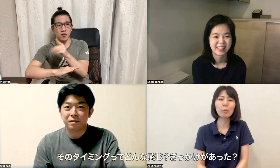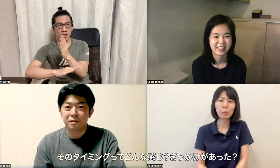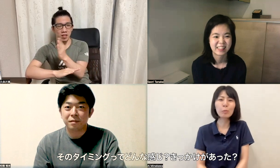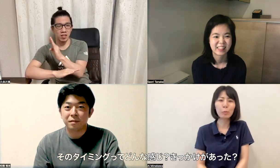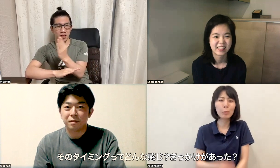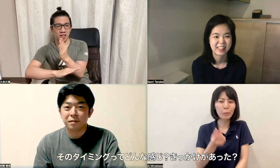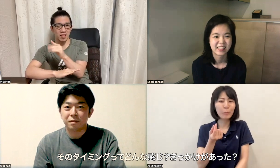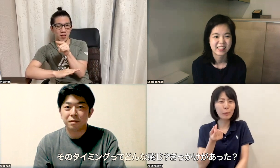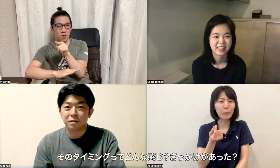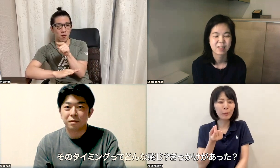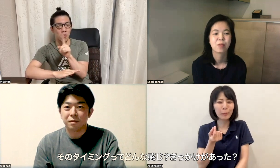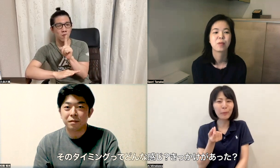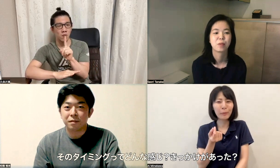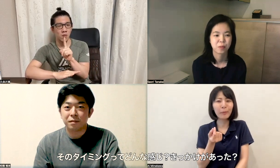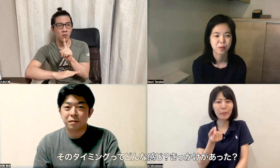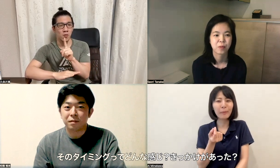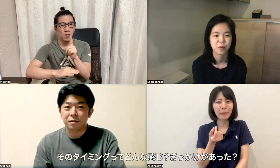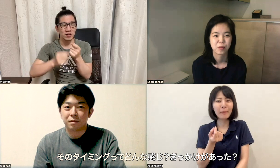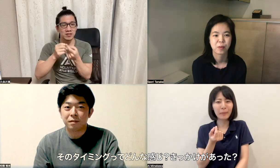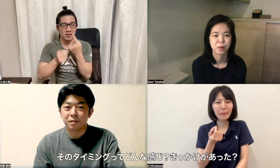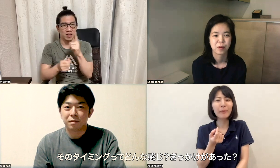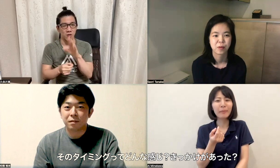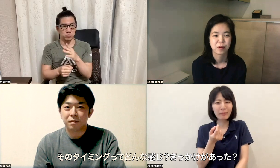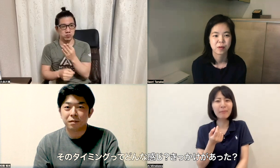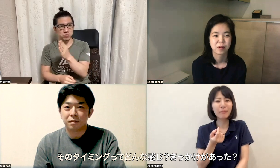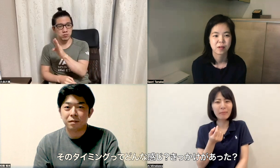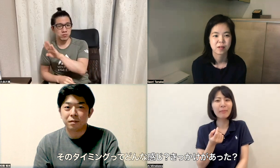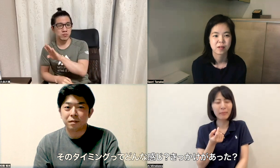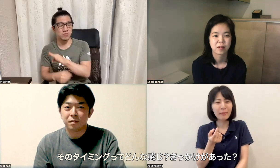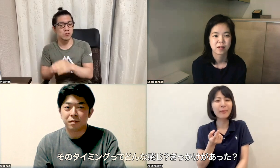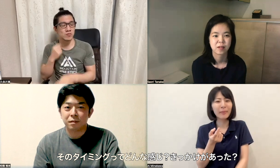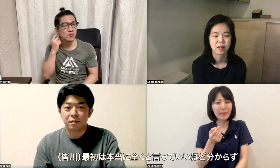what was it like? Is there any trigger? (AM) At first,